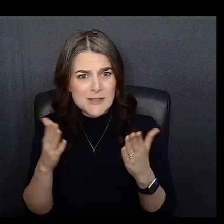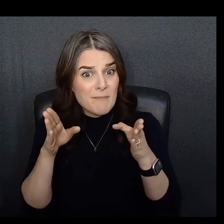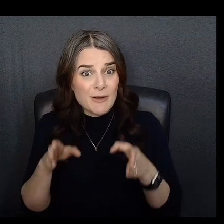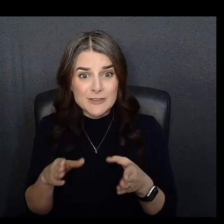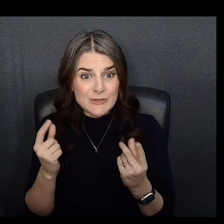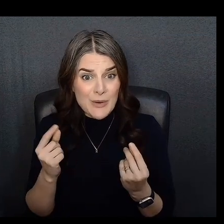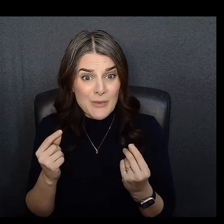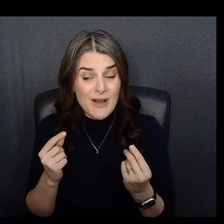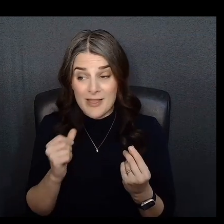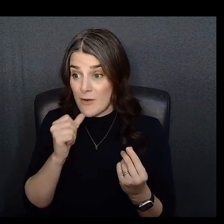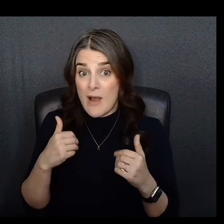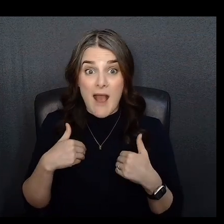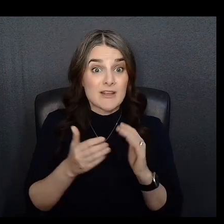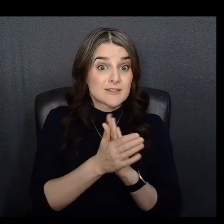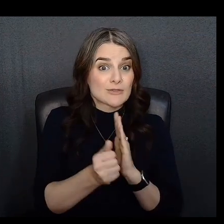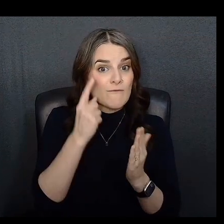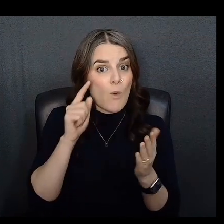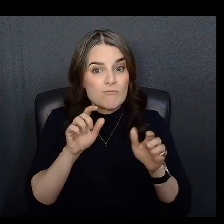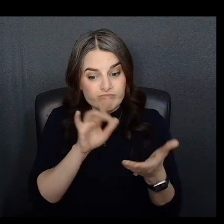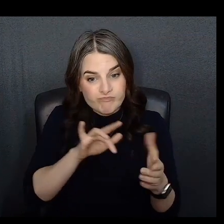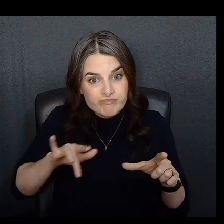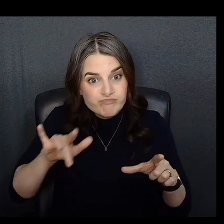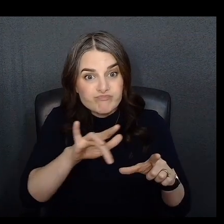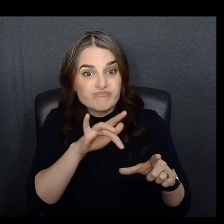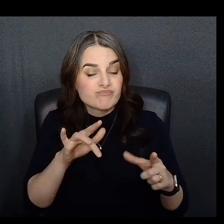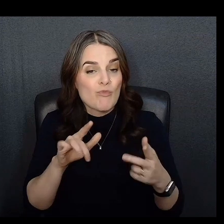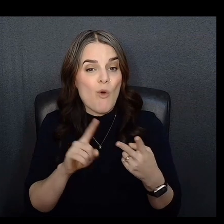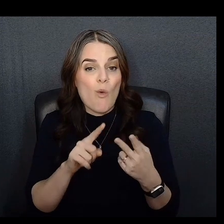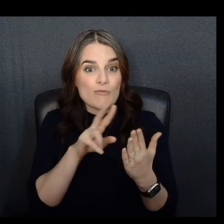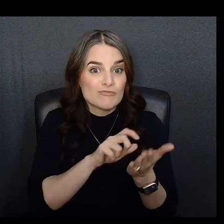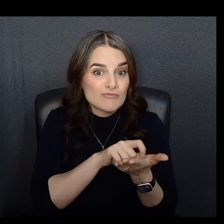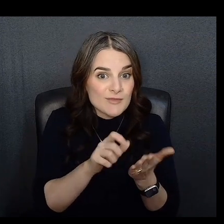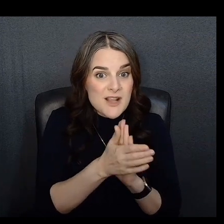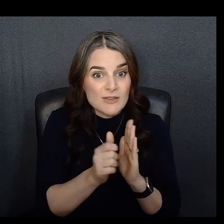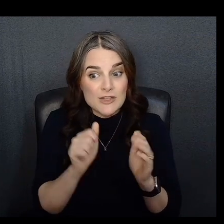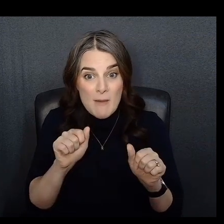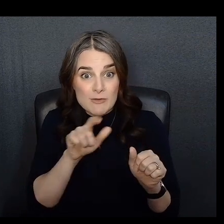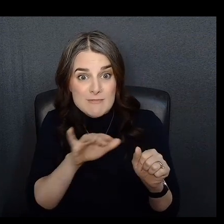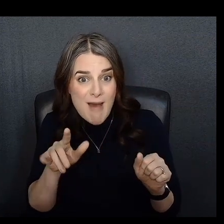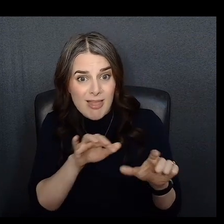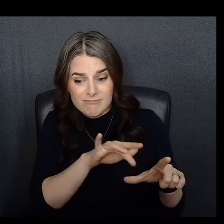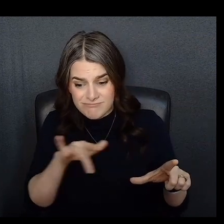ability to type out those things that they want to say, but there isn't a symbol already added on their device?